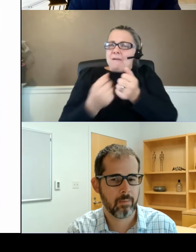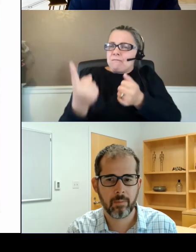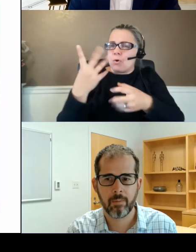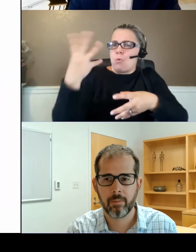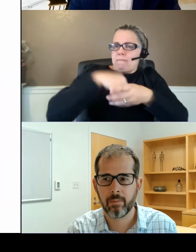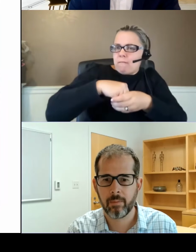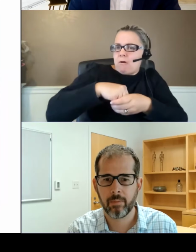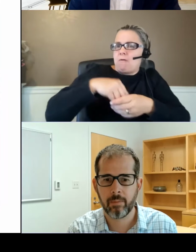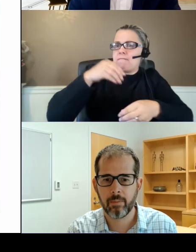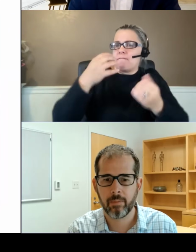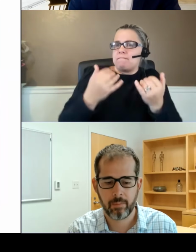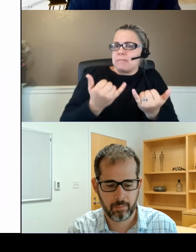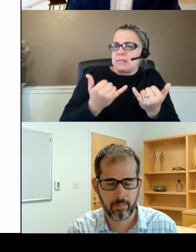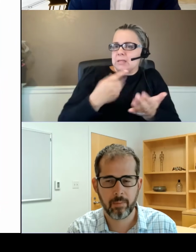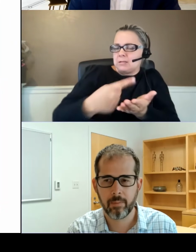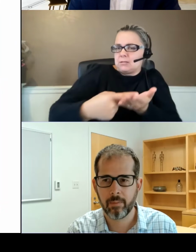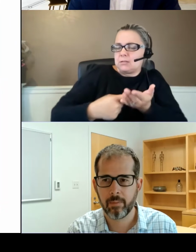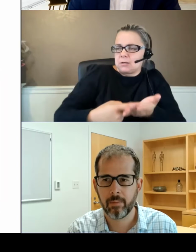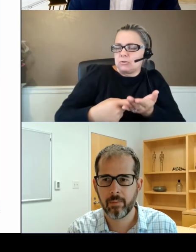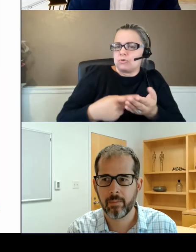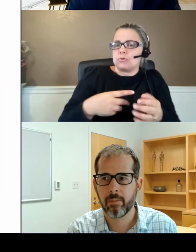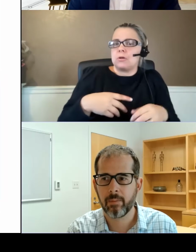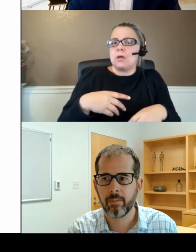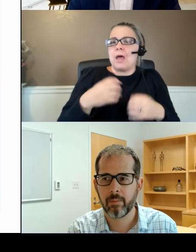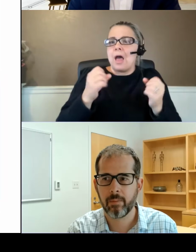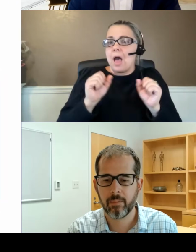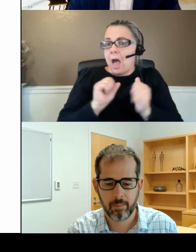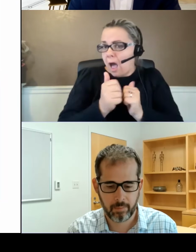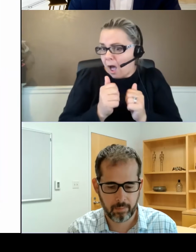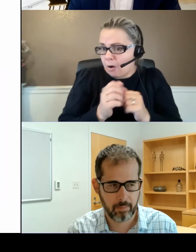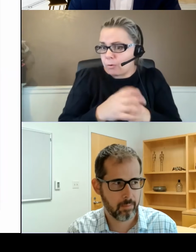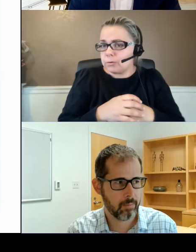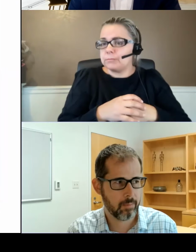this a different way from a procurement side, we might say, you know, what are the things that if